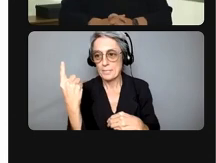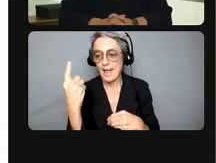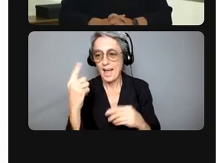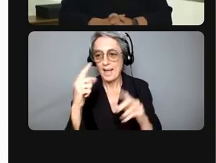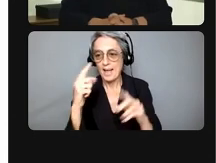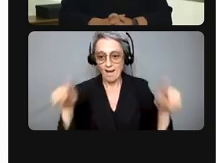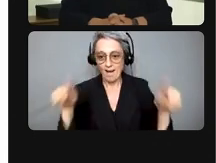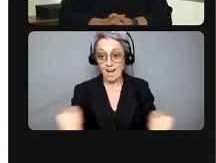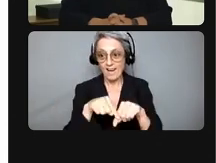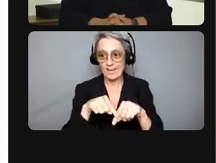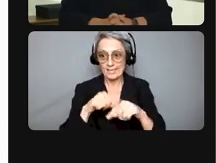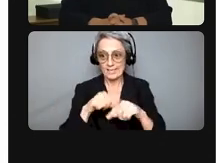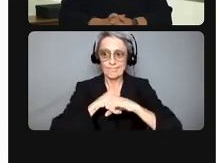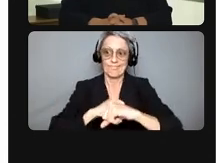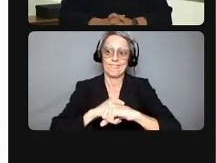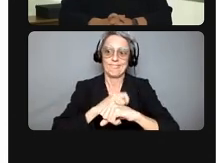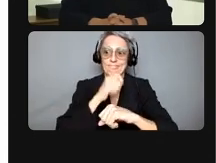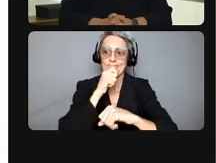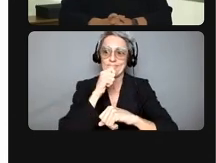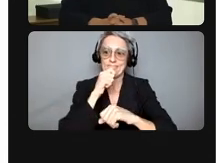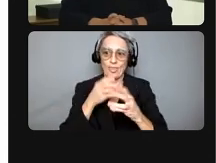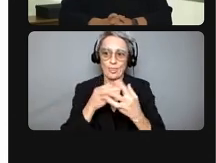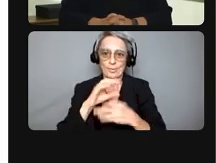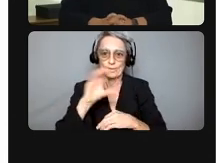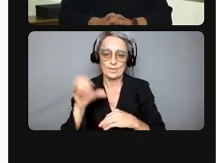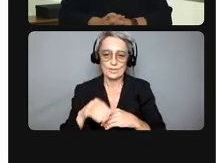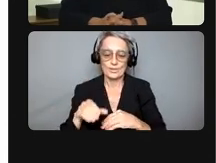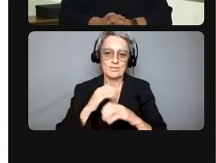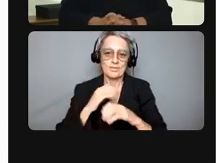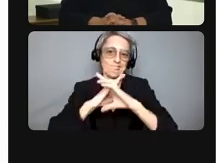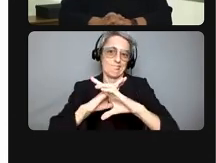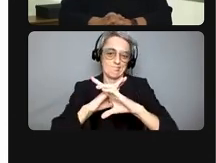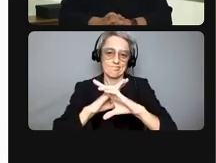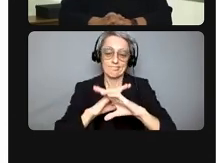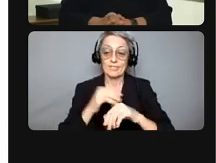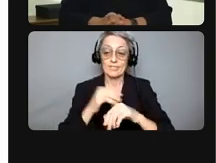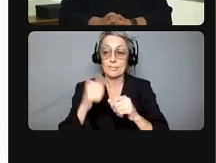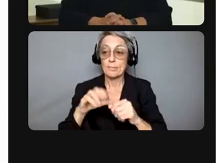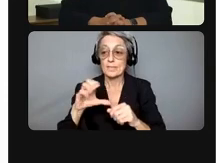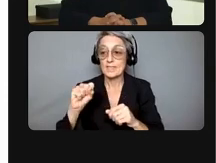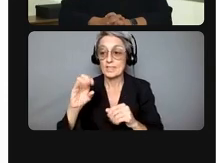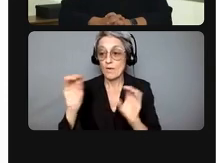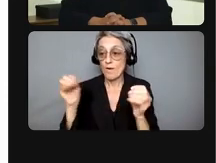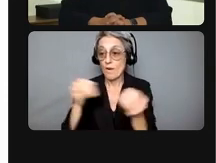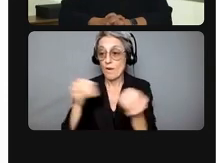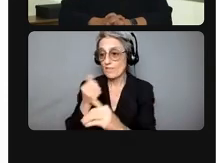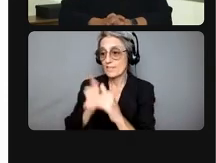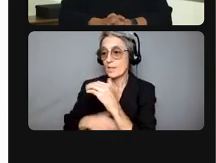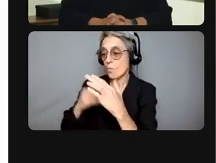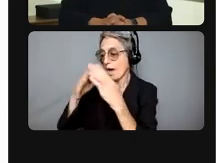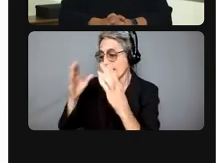also reminding folks that the CSO office resides in the White House and the Council on Environmental Quality,